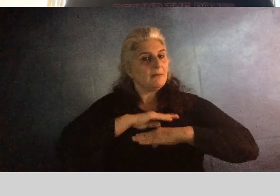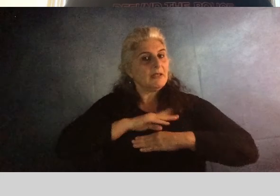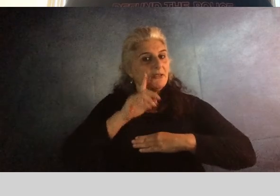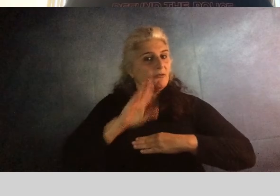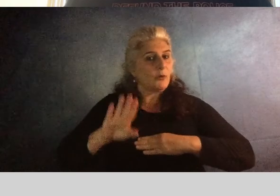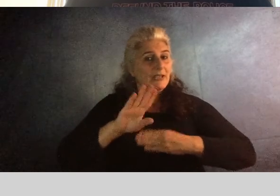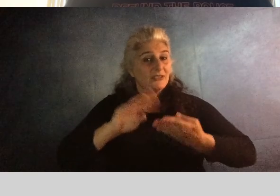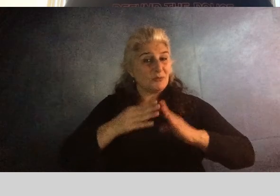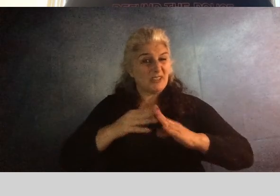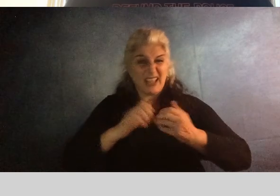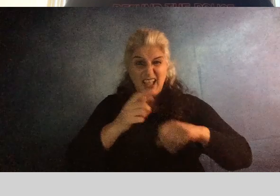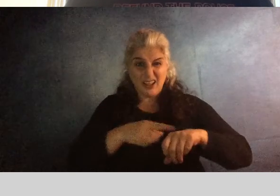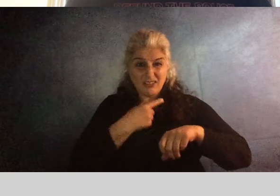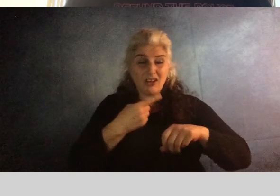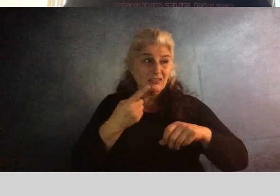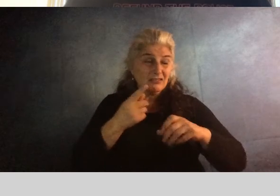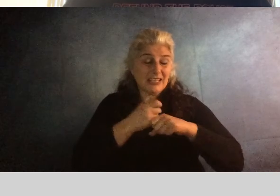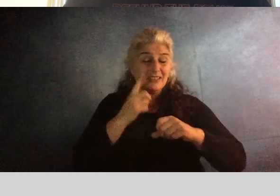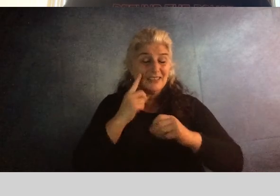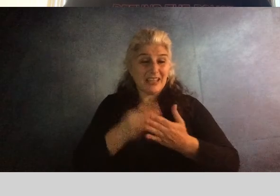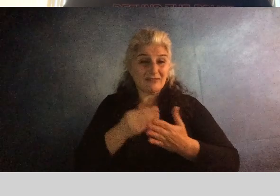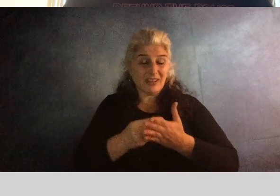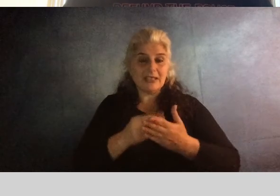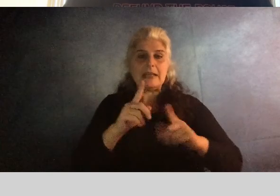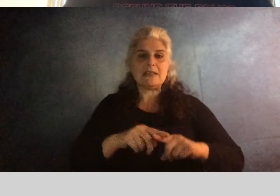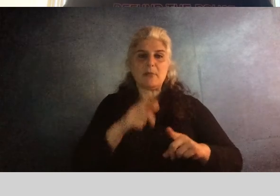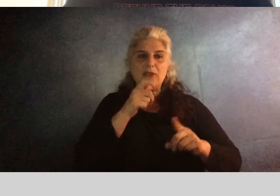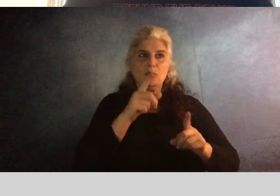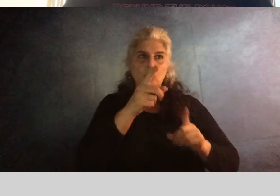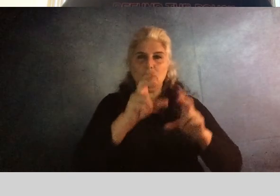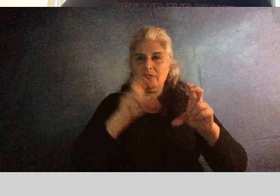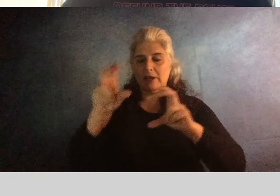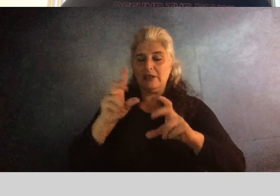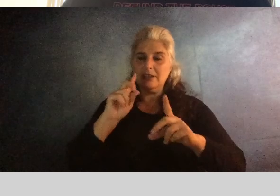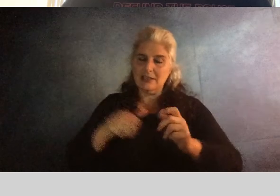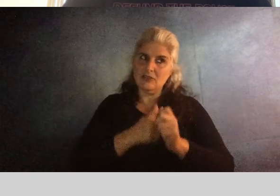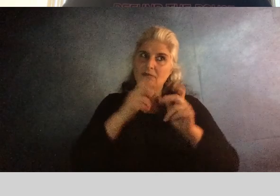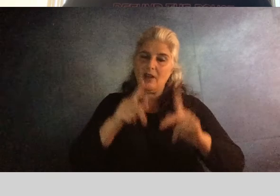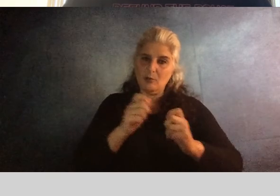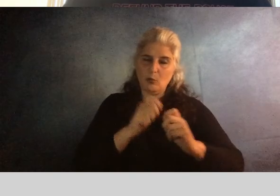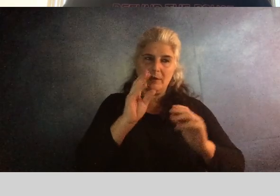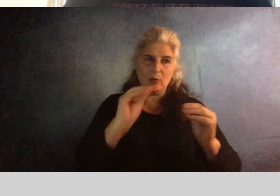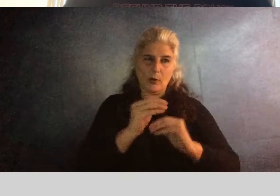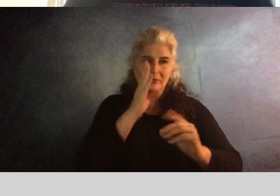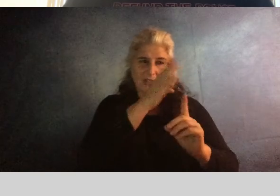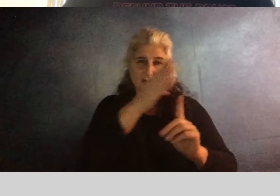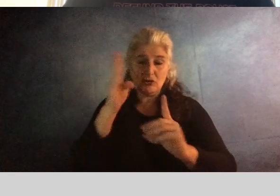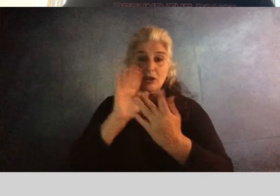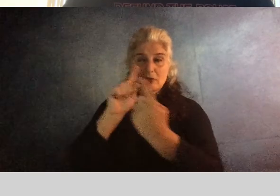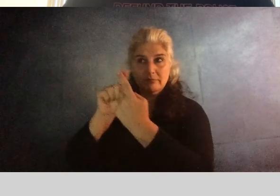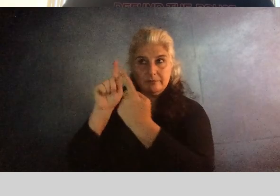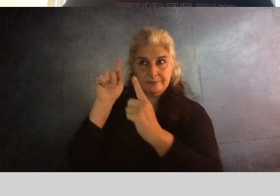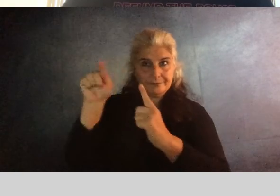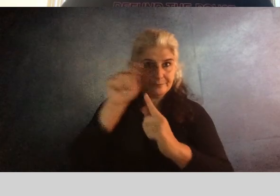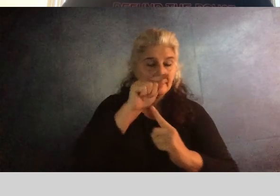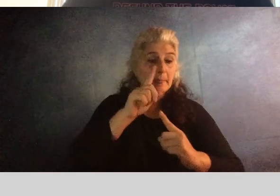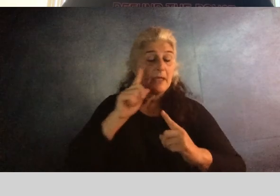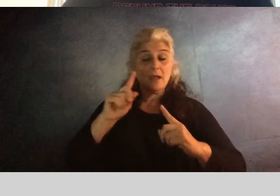How long does it take to get funding? That depends on the funder, so you'll need to follow up with the organization directly to find out. From the time an application is submitted,